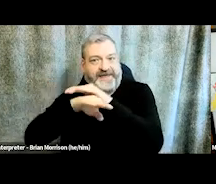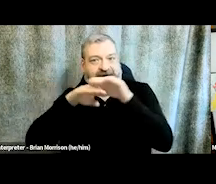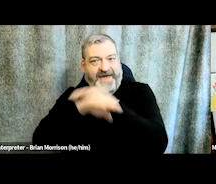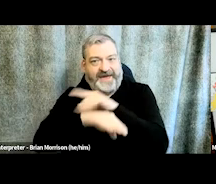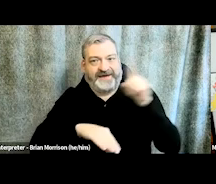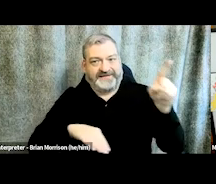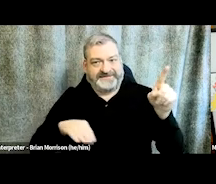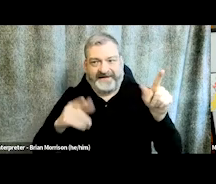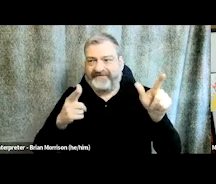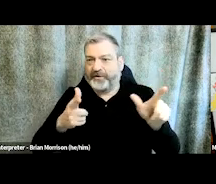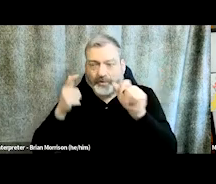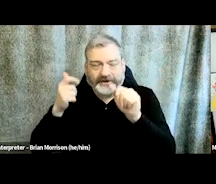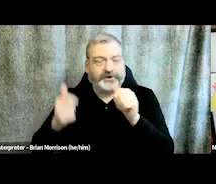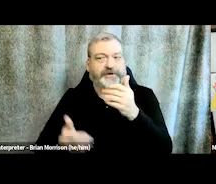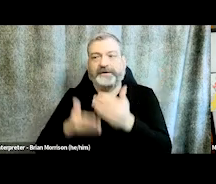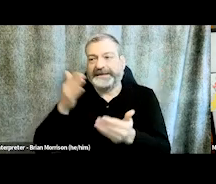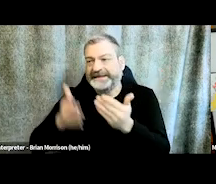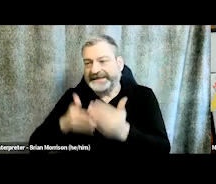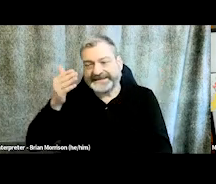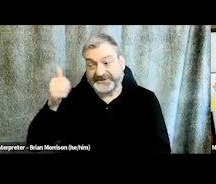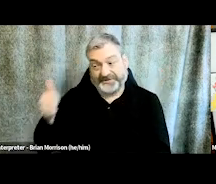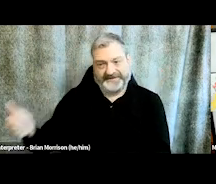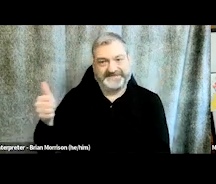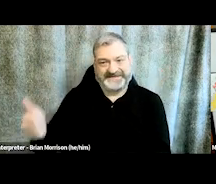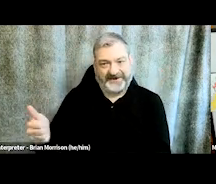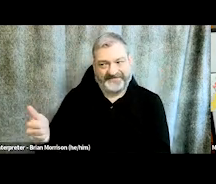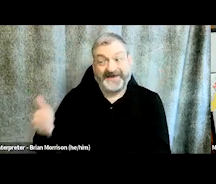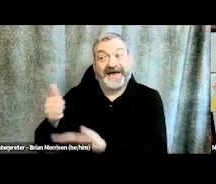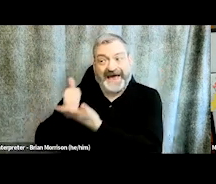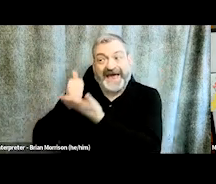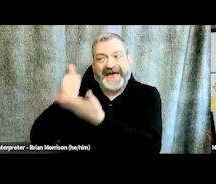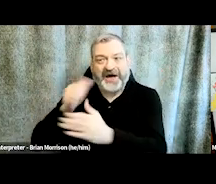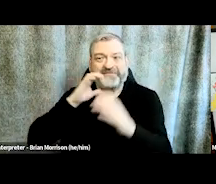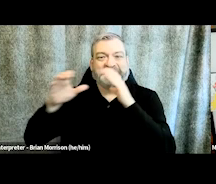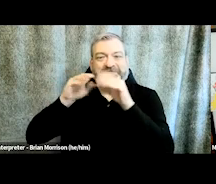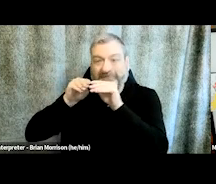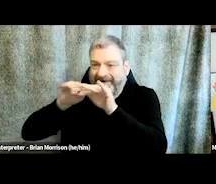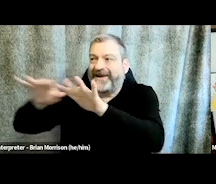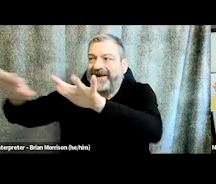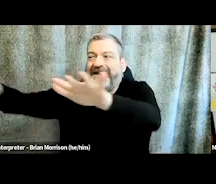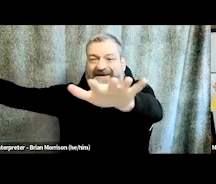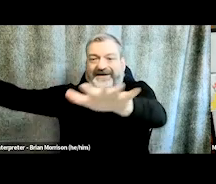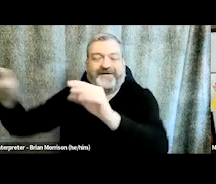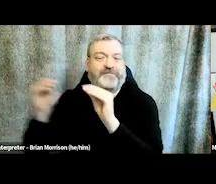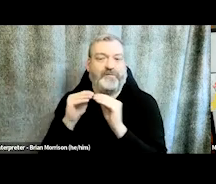readily and more easily themselves and communicate it out to the general public. It's very, very important.